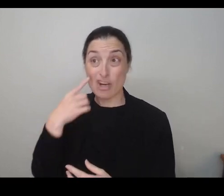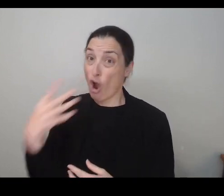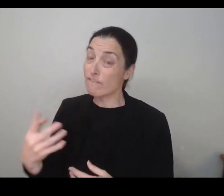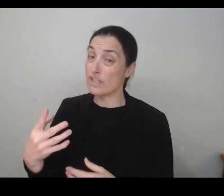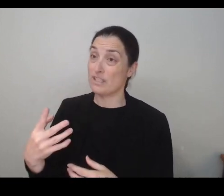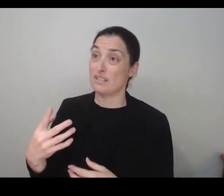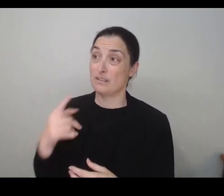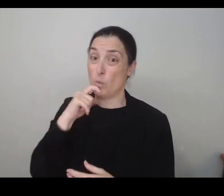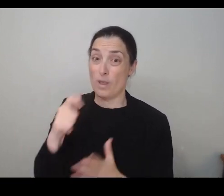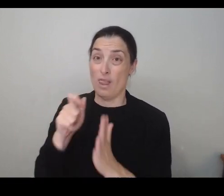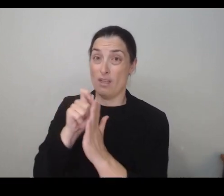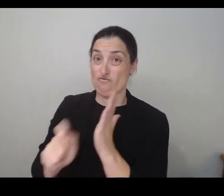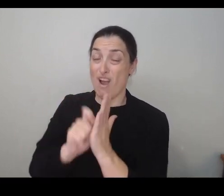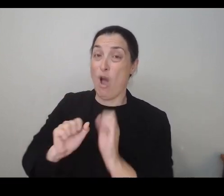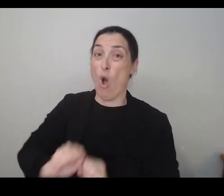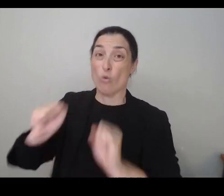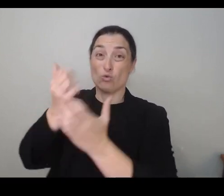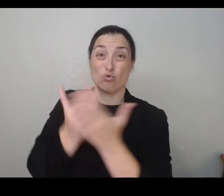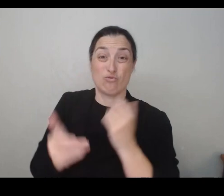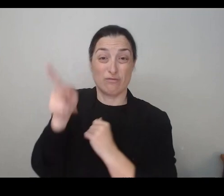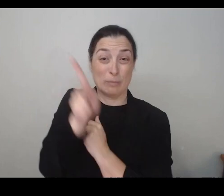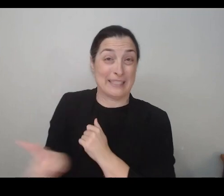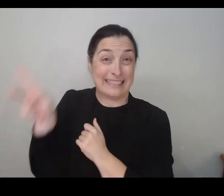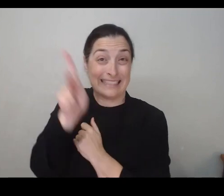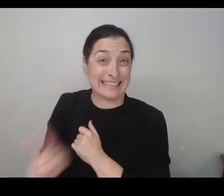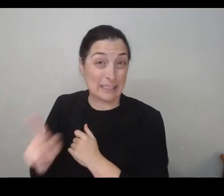When at the end of his life he goes back to his path,